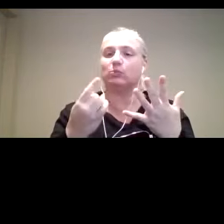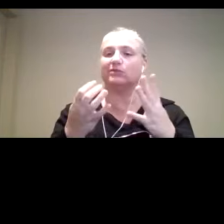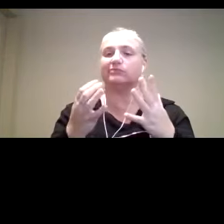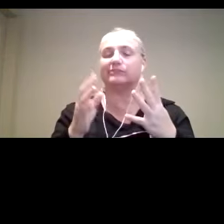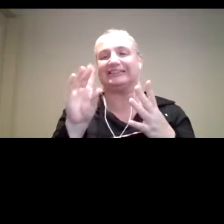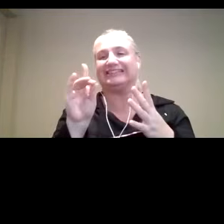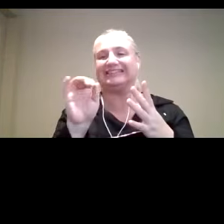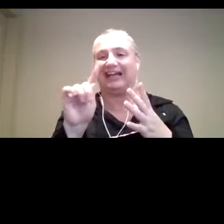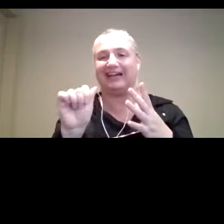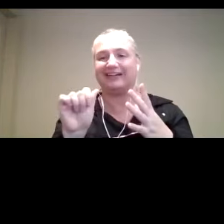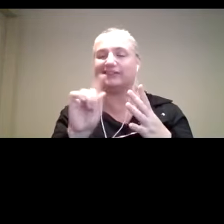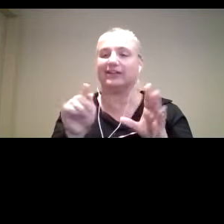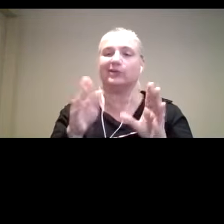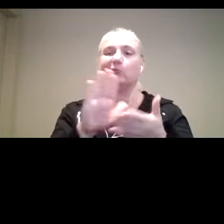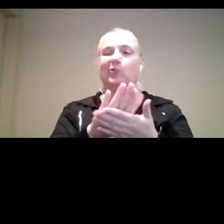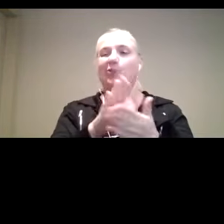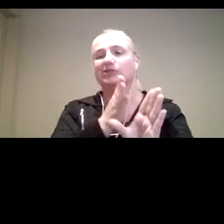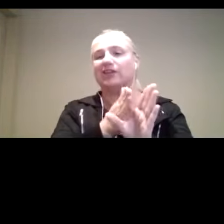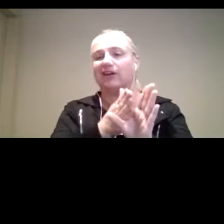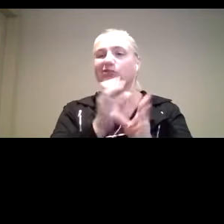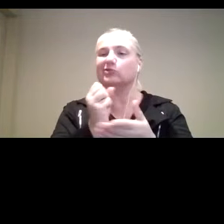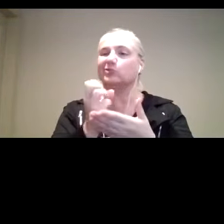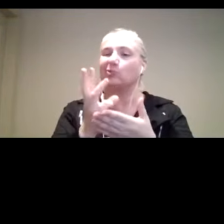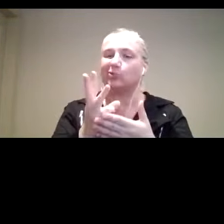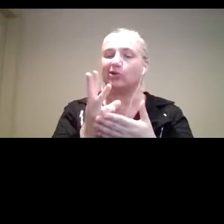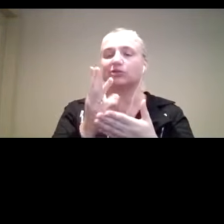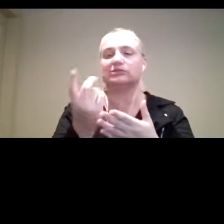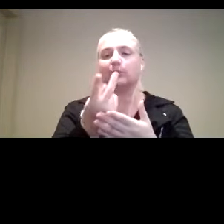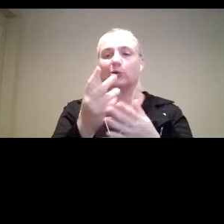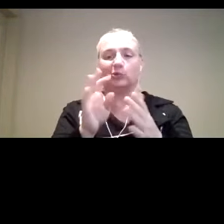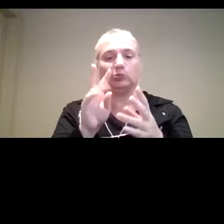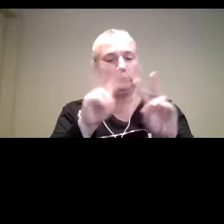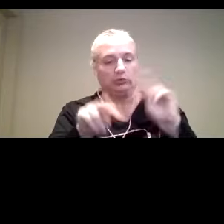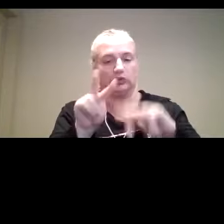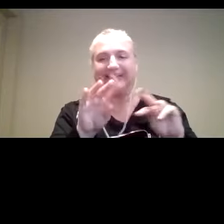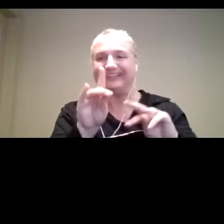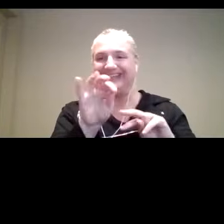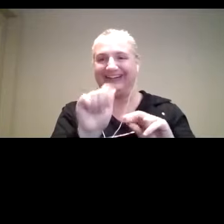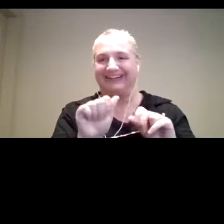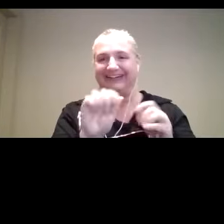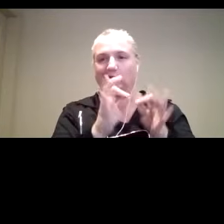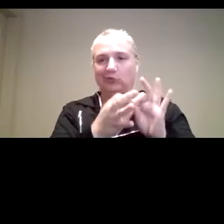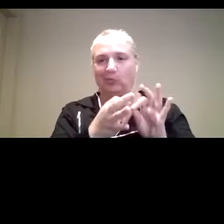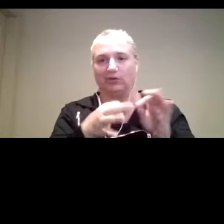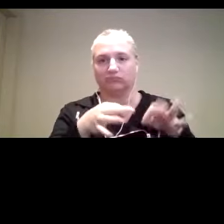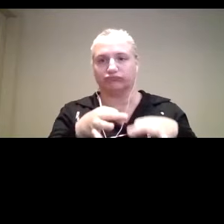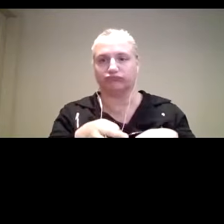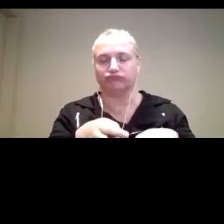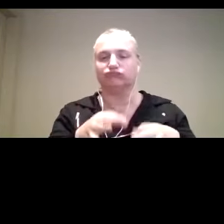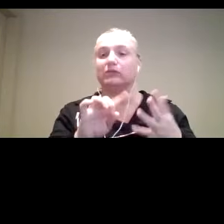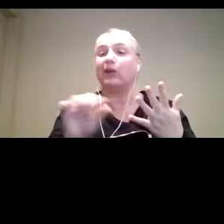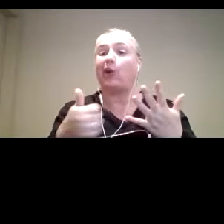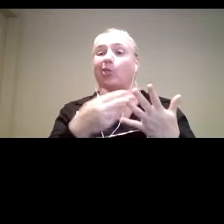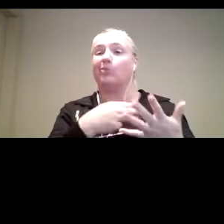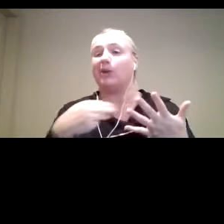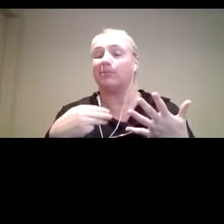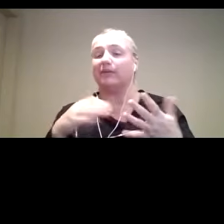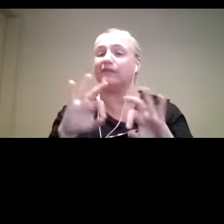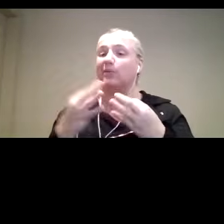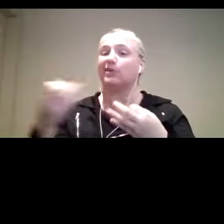like a school psychologist, school social worker, or those kinds of people. And so, that team, and then other members that the family invites, the school invites